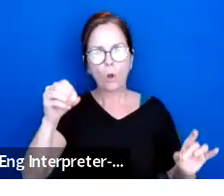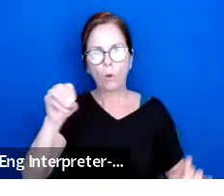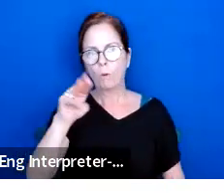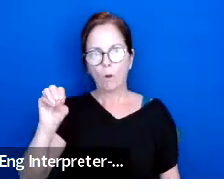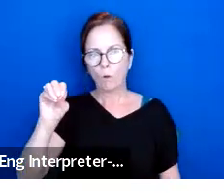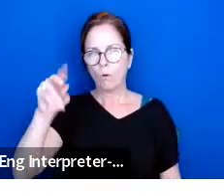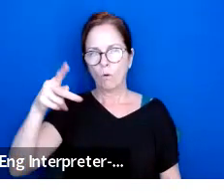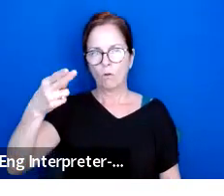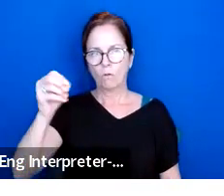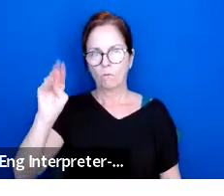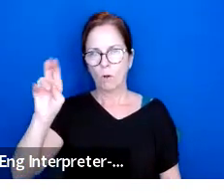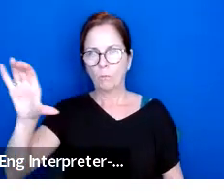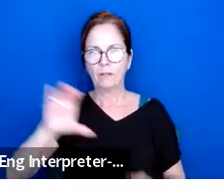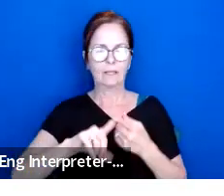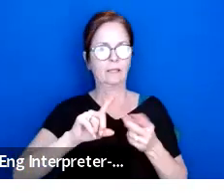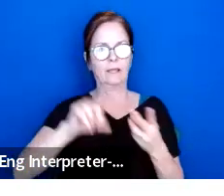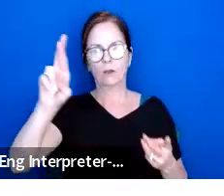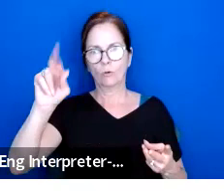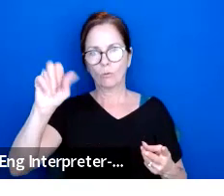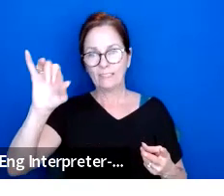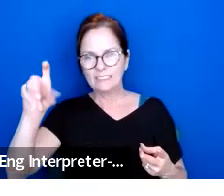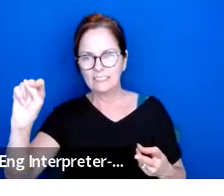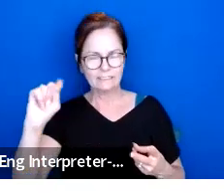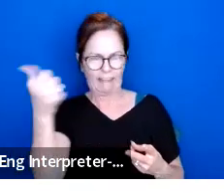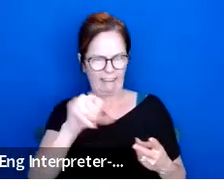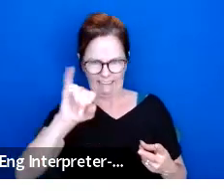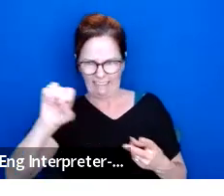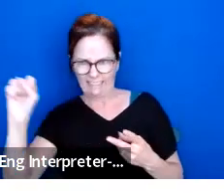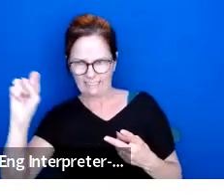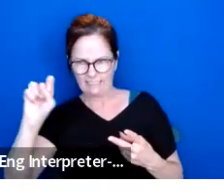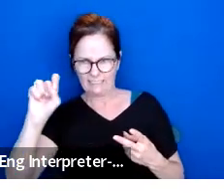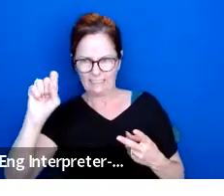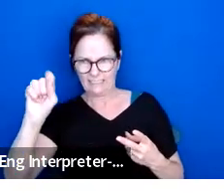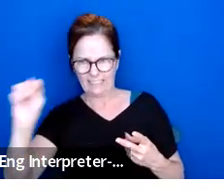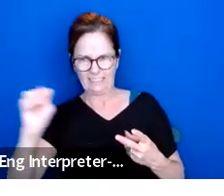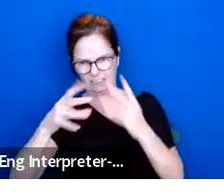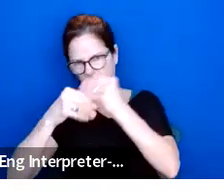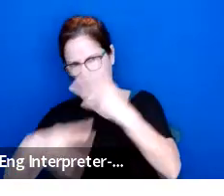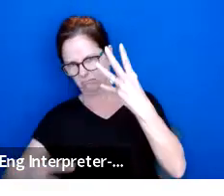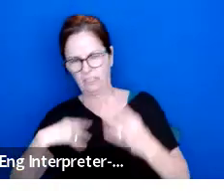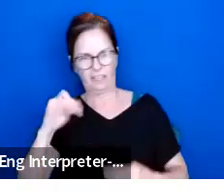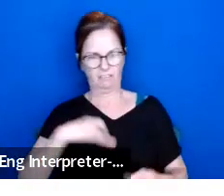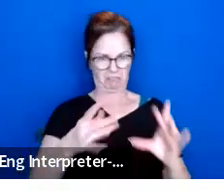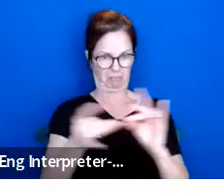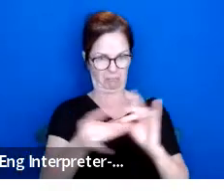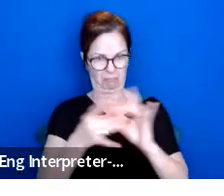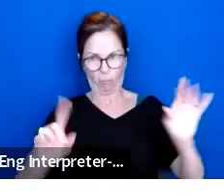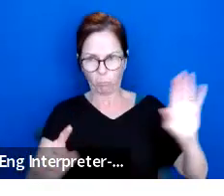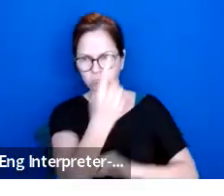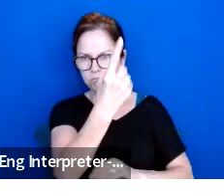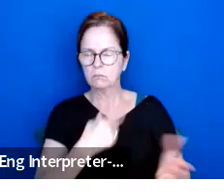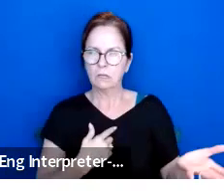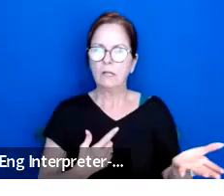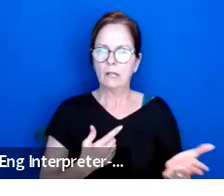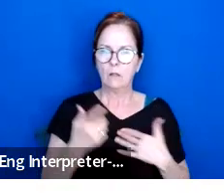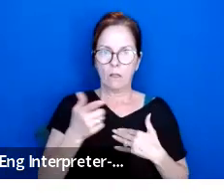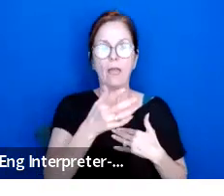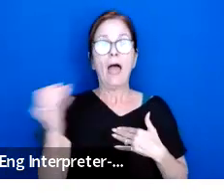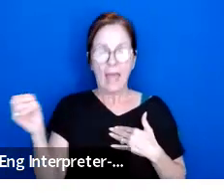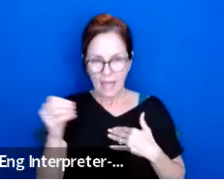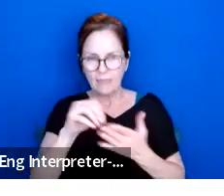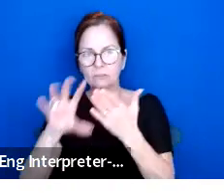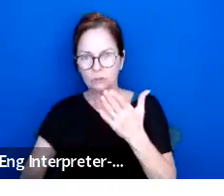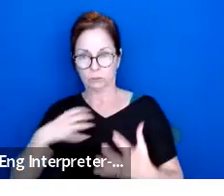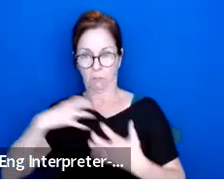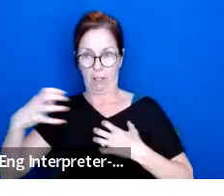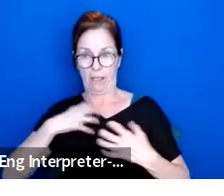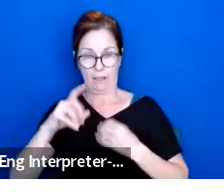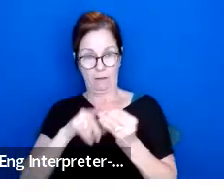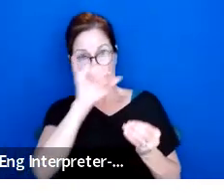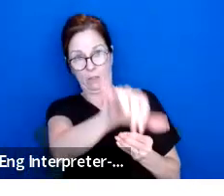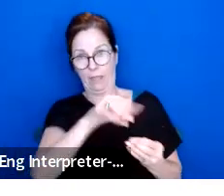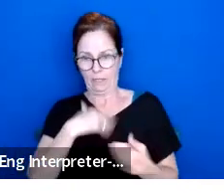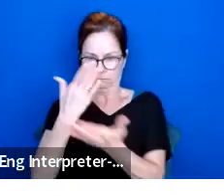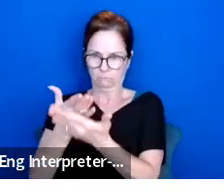In the in the phobias in their comments in their classroom directed at a student generally also substantiated by student complaints.